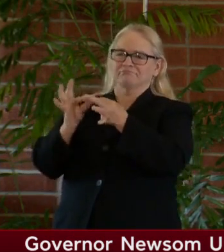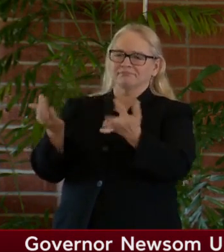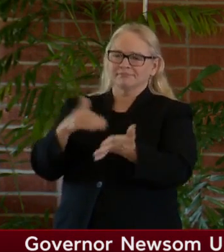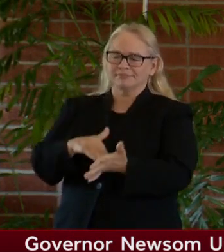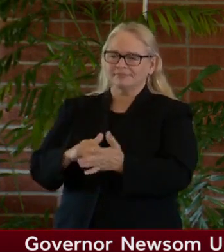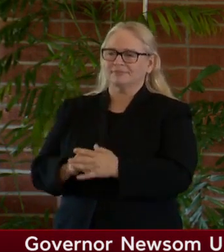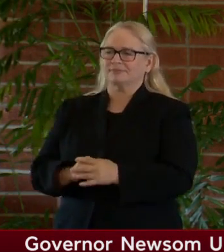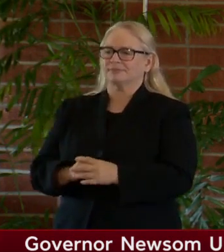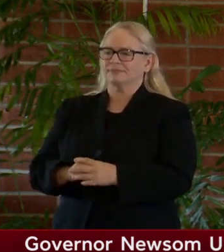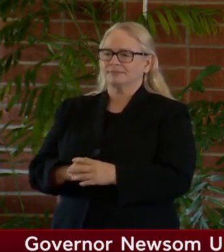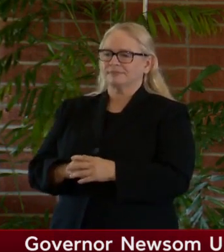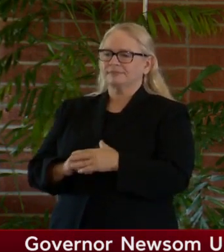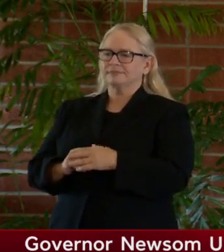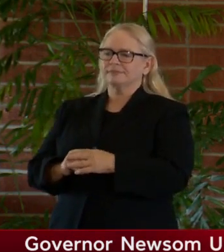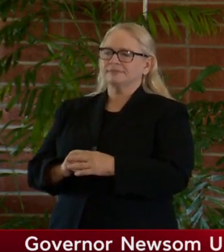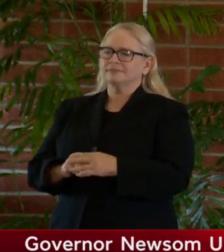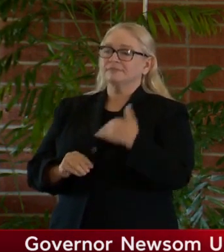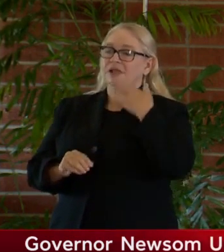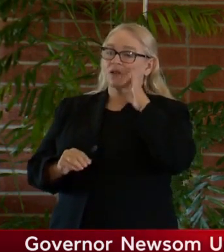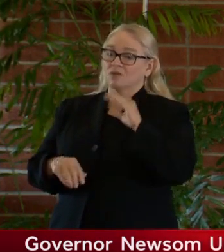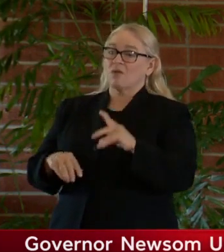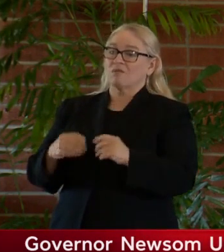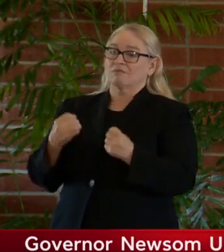I’LL MAKE MAKE IT AGAIN TODAY WHILE WE SEE POSITIVE.